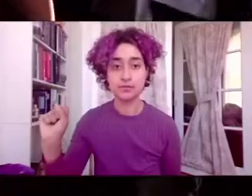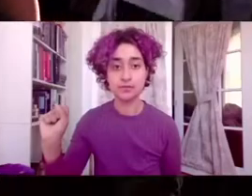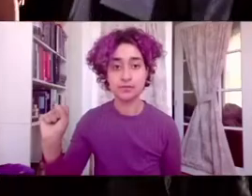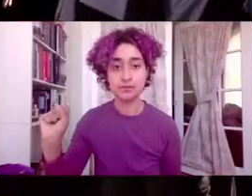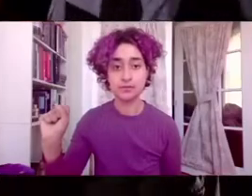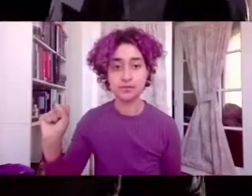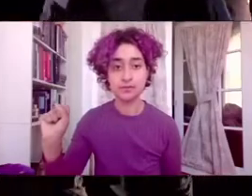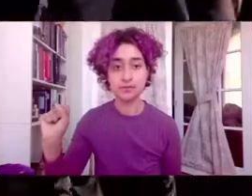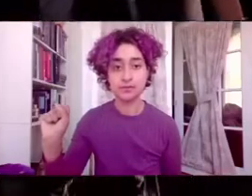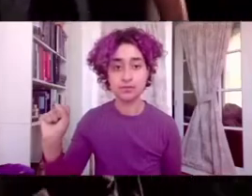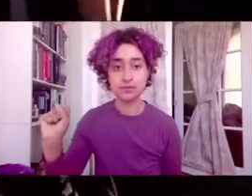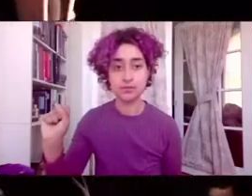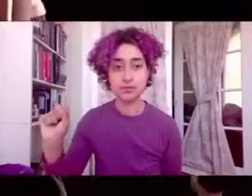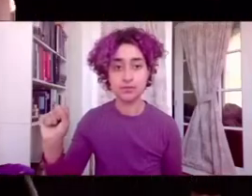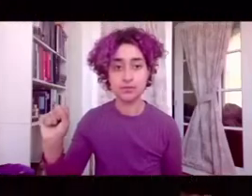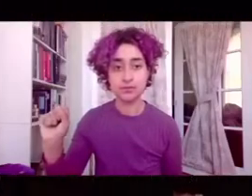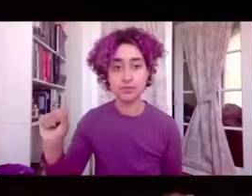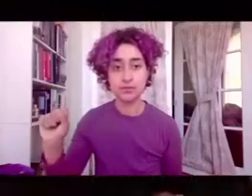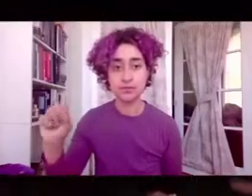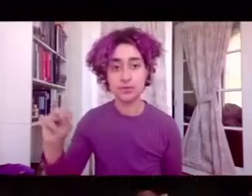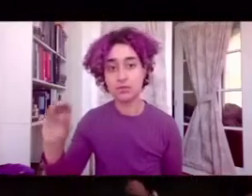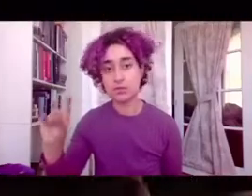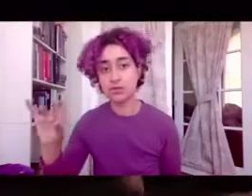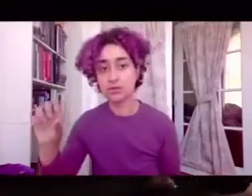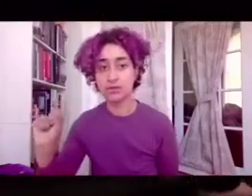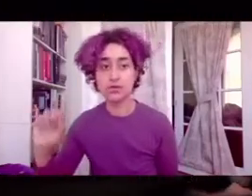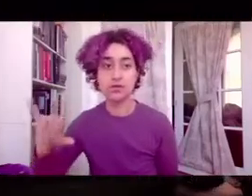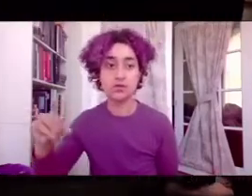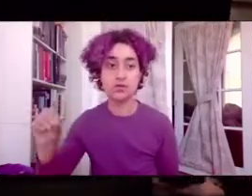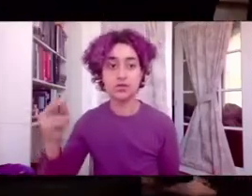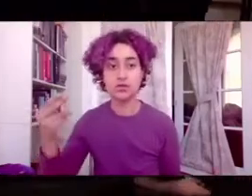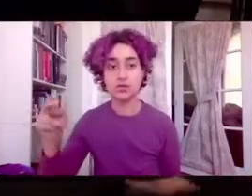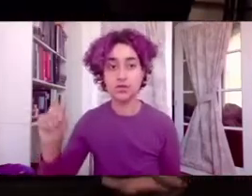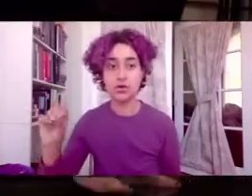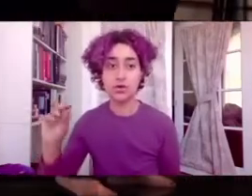Bob Moses, John O'Neal, Carl Primus,